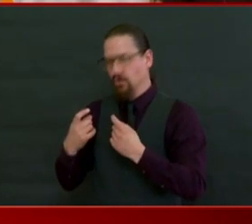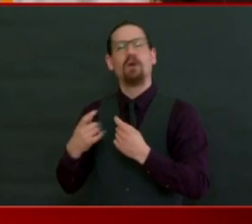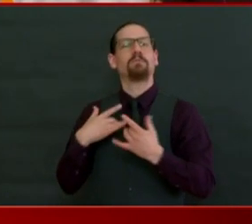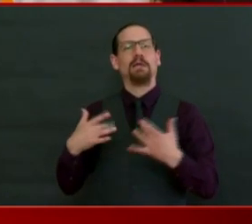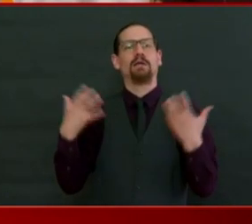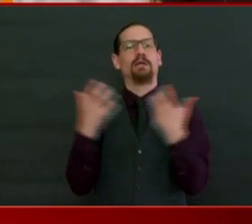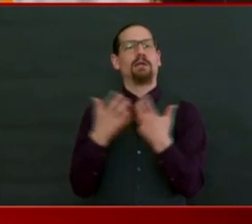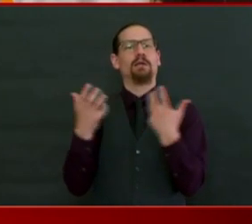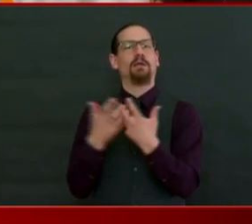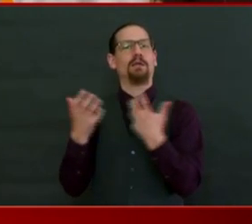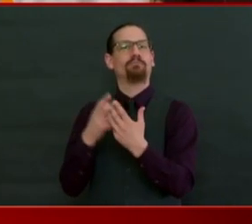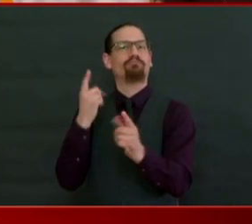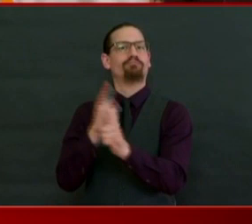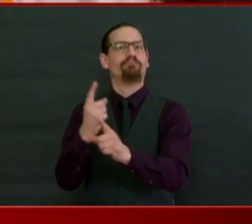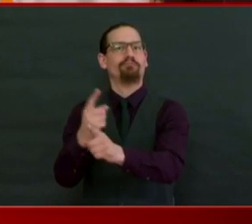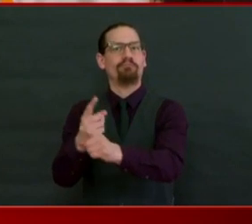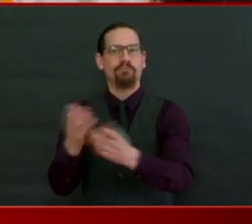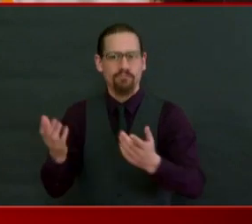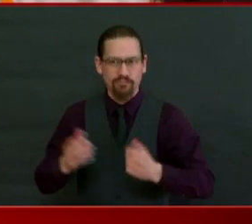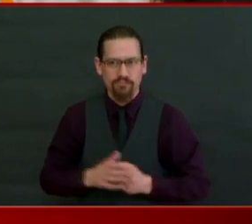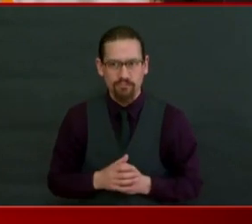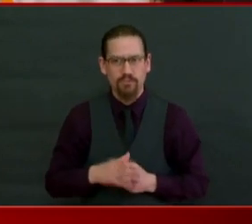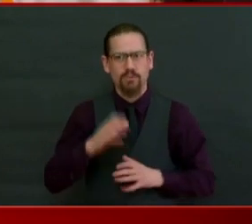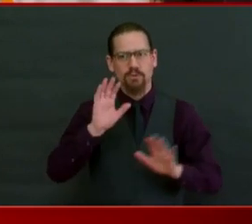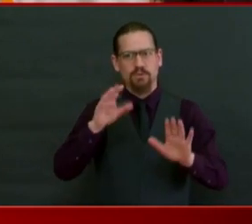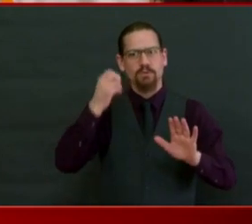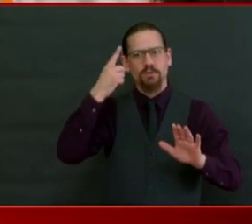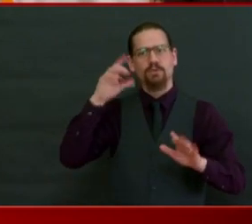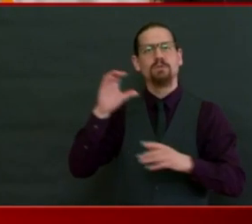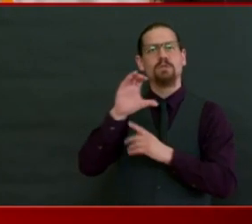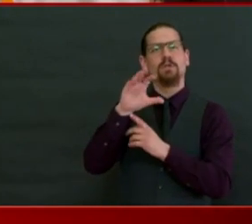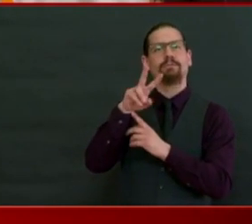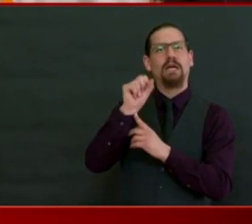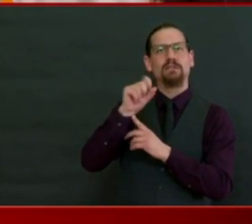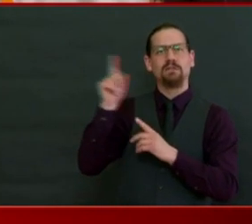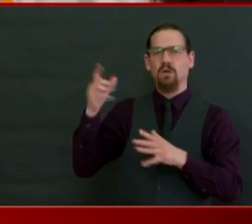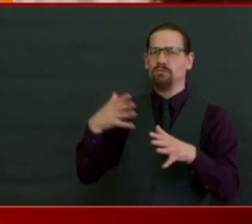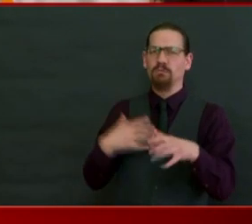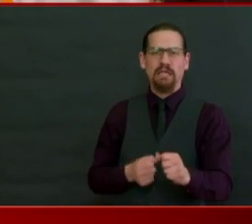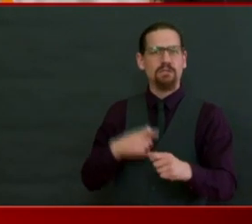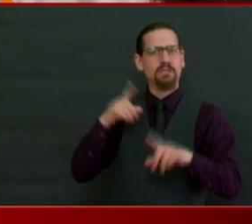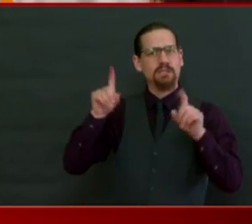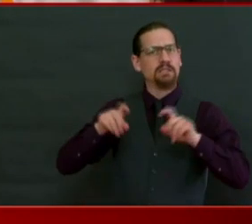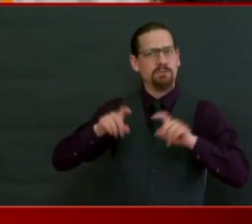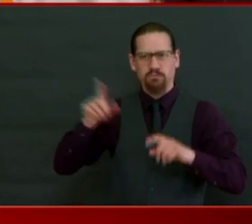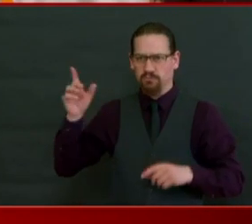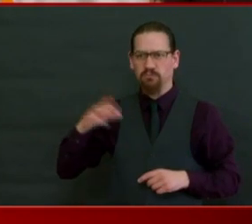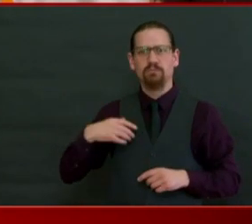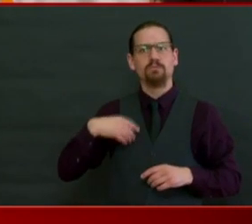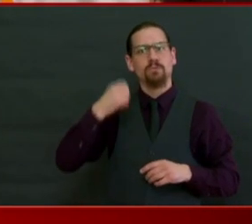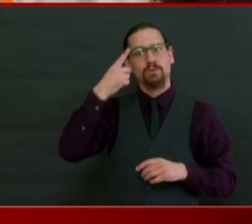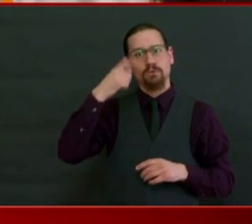AT OUR CVS SITES THAT ARE RAPID TESTS